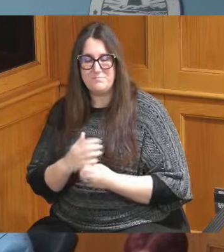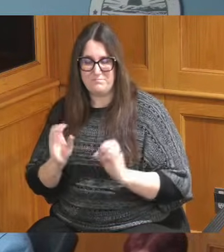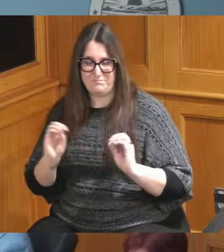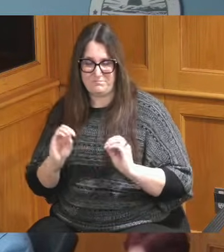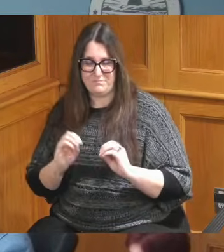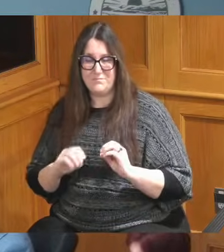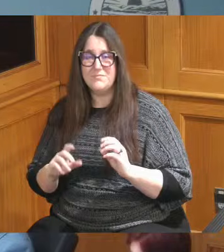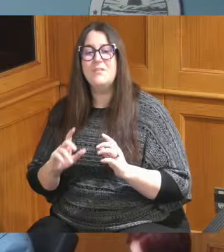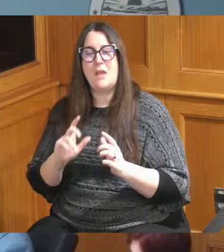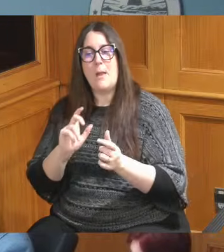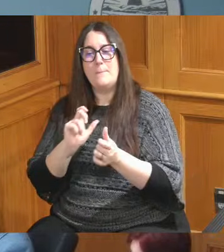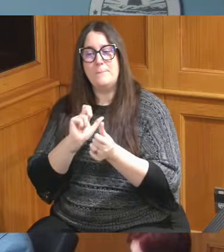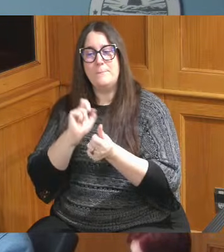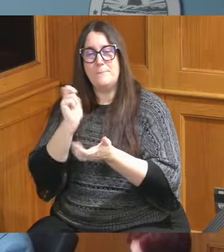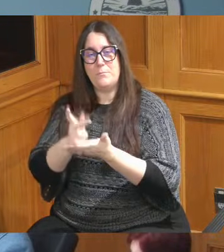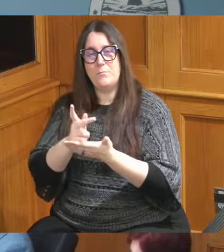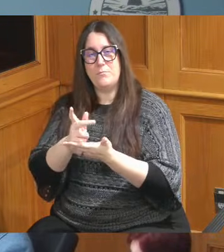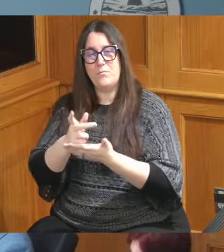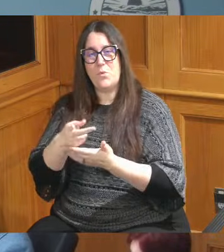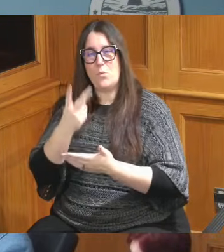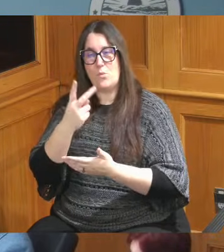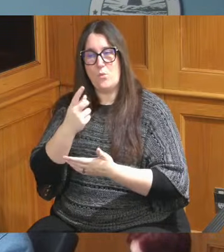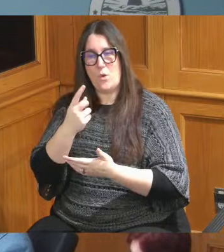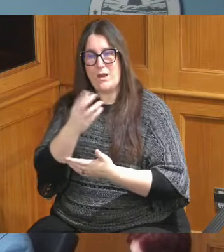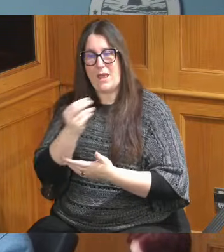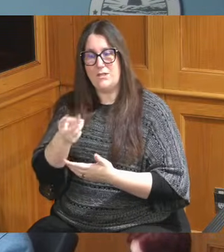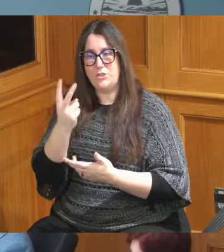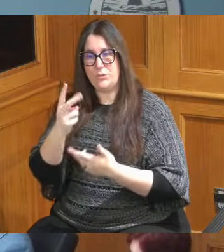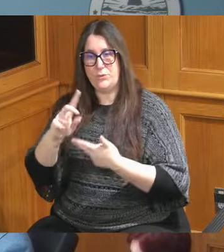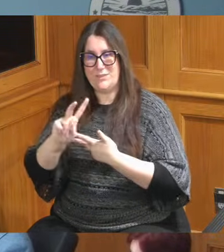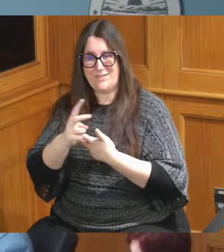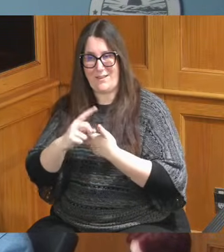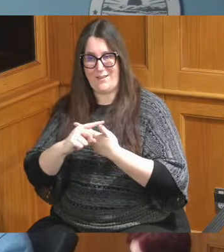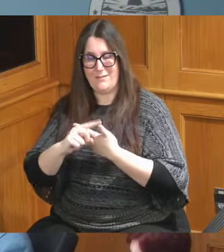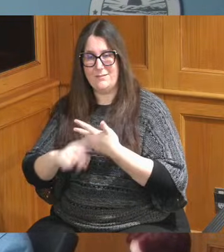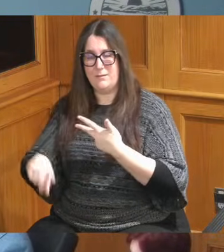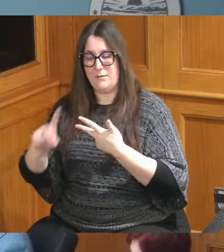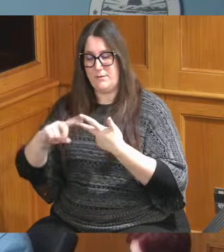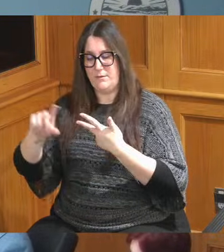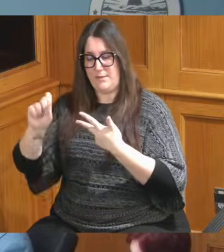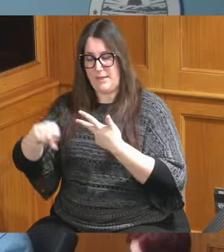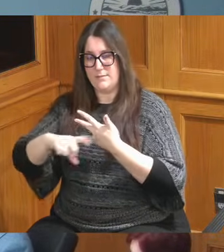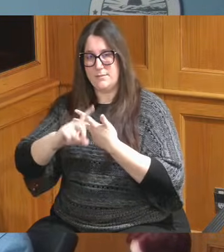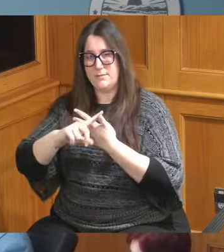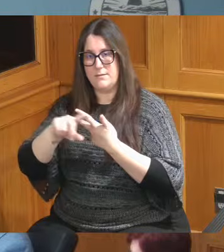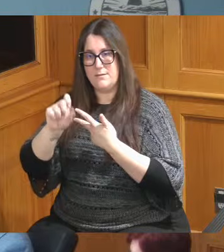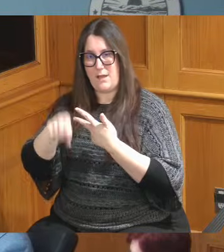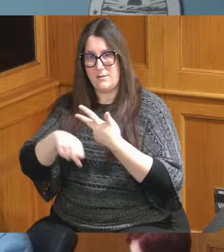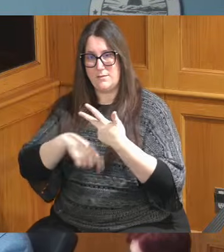to pass items one and two. Second, Commissioner Summerow Dumas. Yes. Commissioner Reece. Yes.